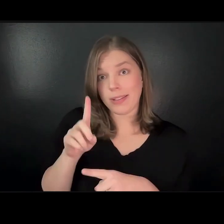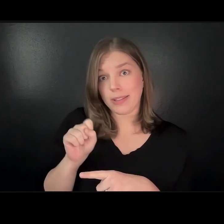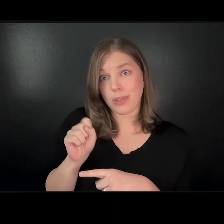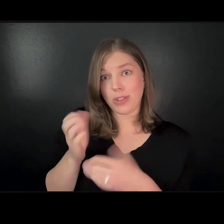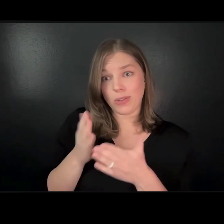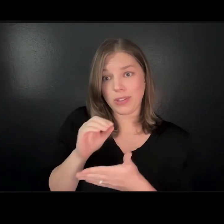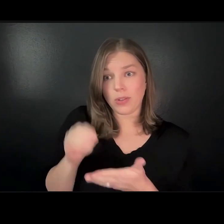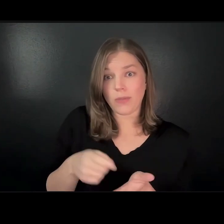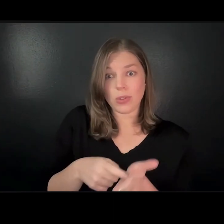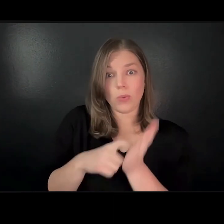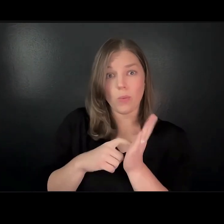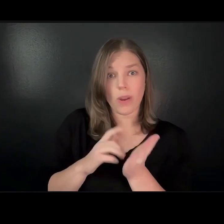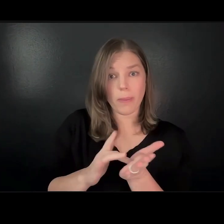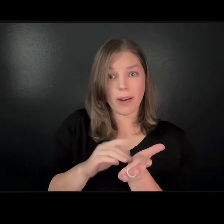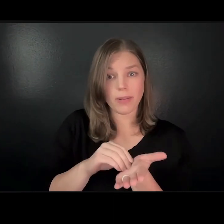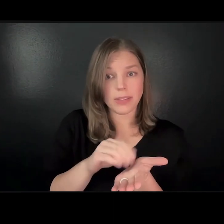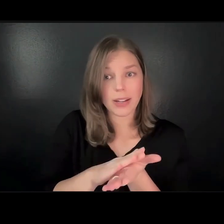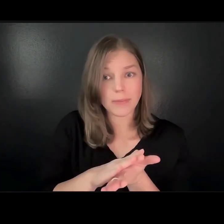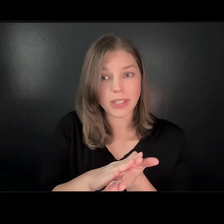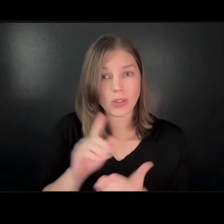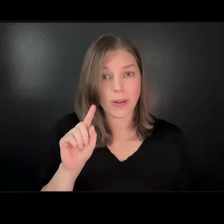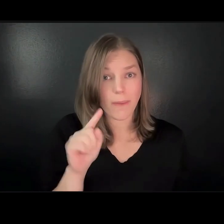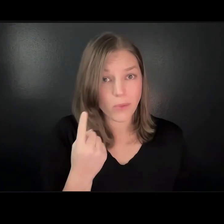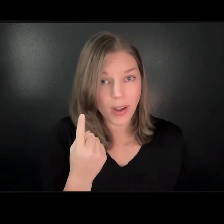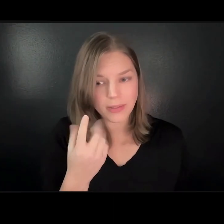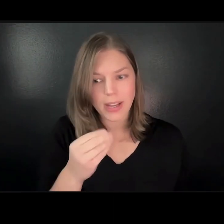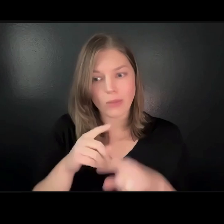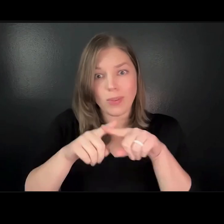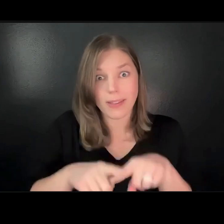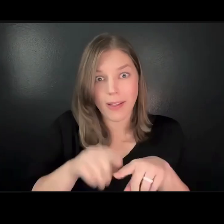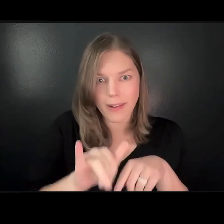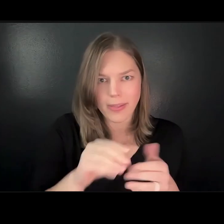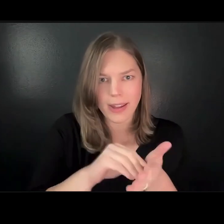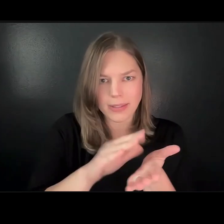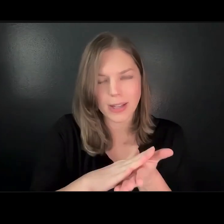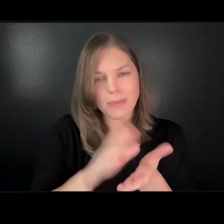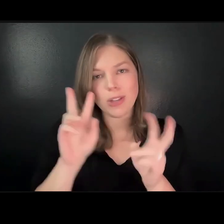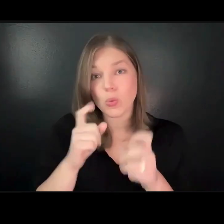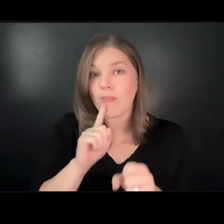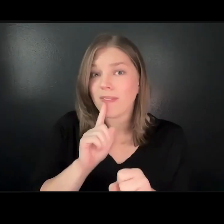By requiring that medical documentation up front and relying extensively on documentation